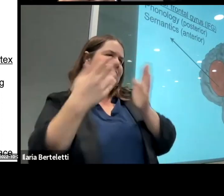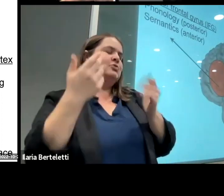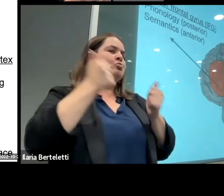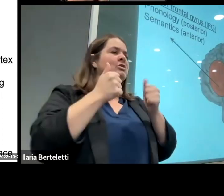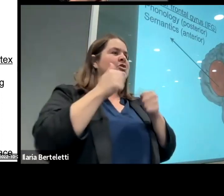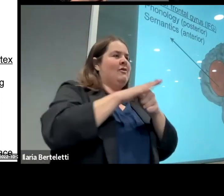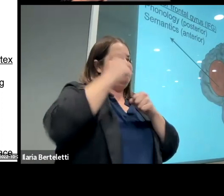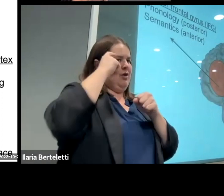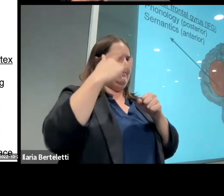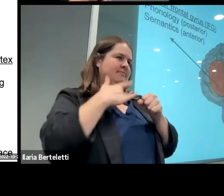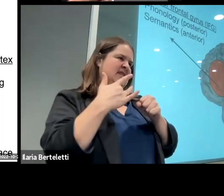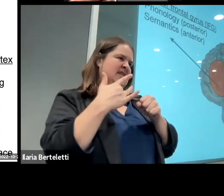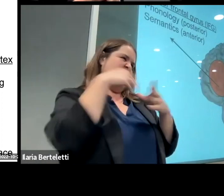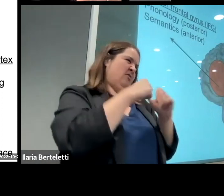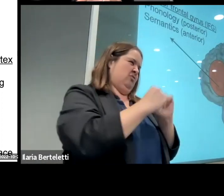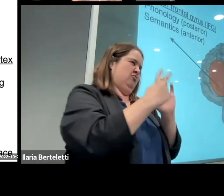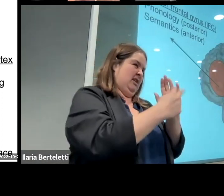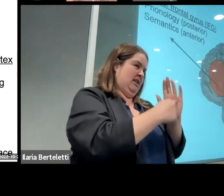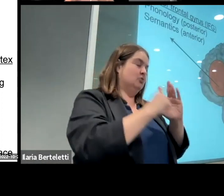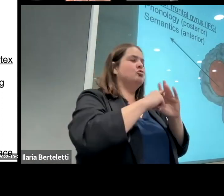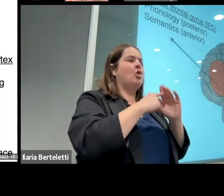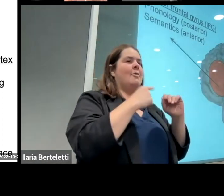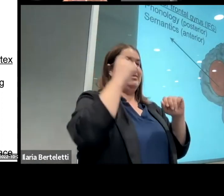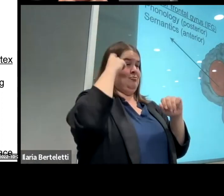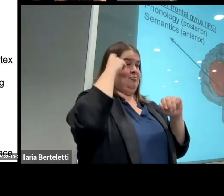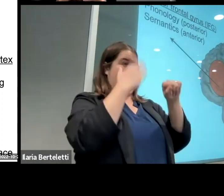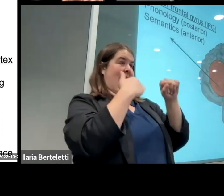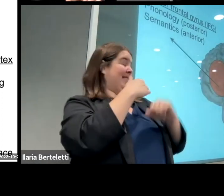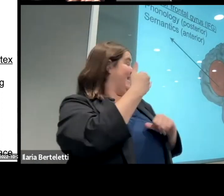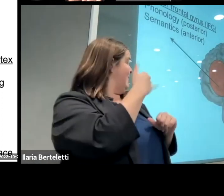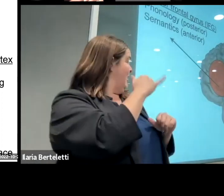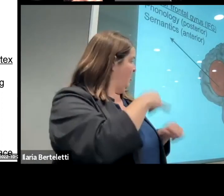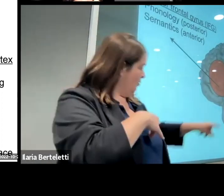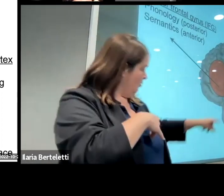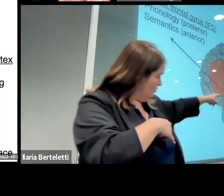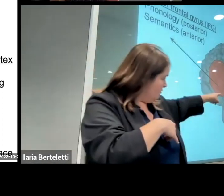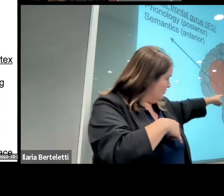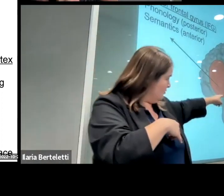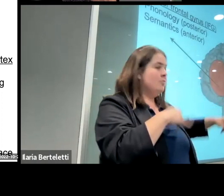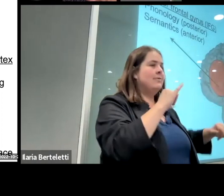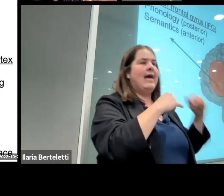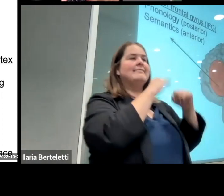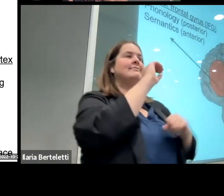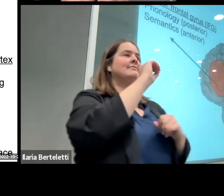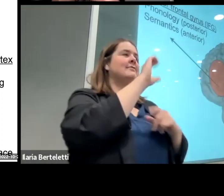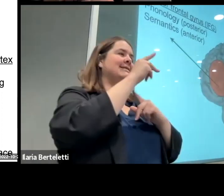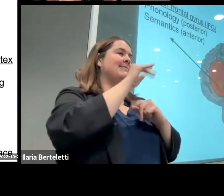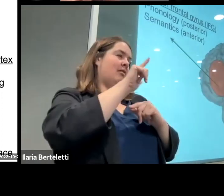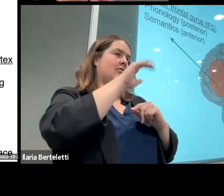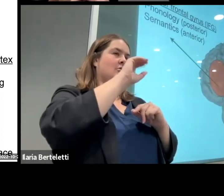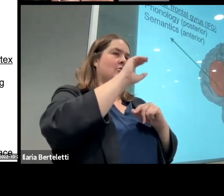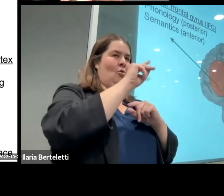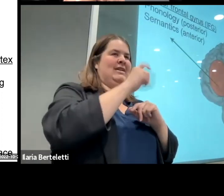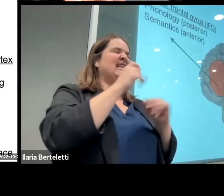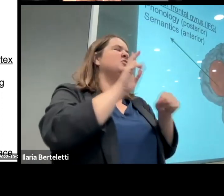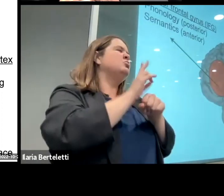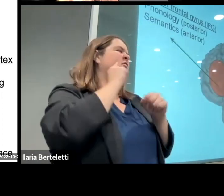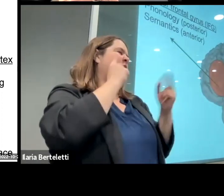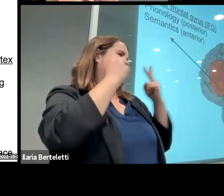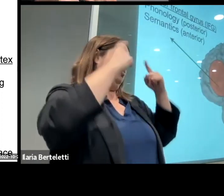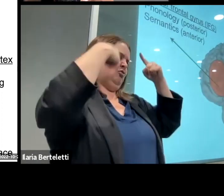And then as we move along and the chapel cortex, that green circle. Okay, we're going to hit um. A really important region called the Visual